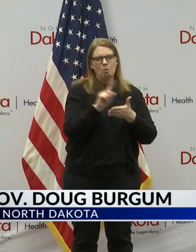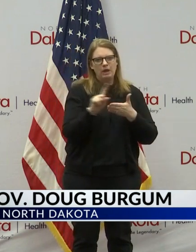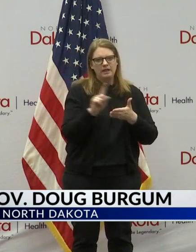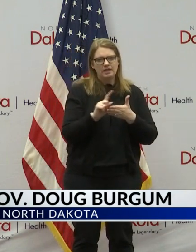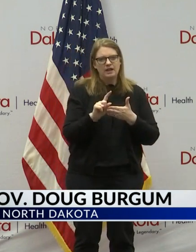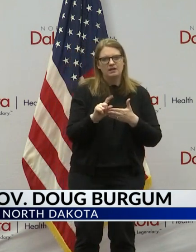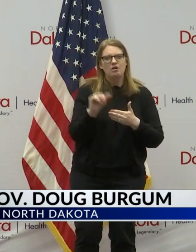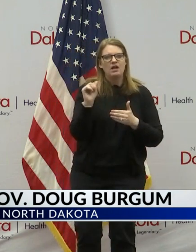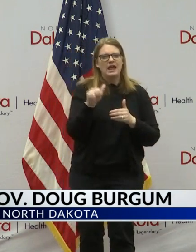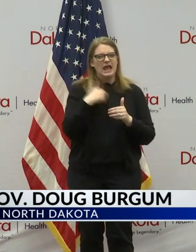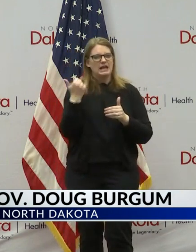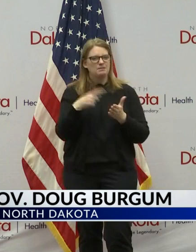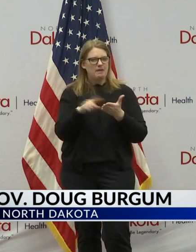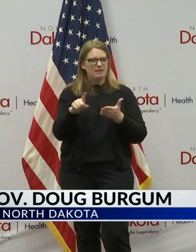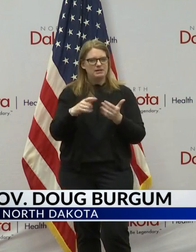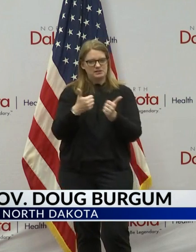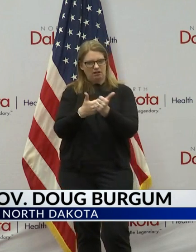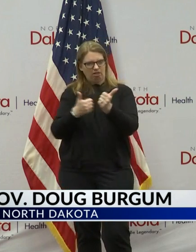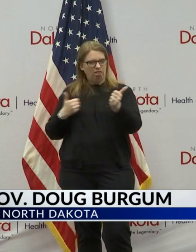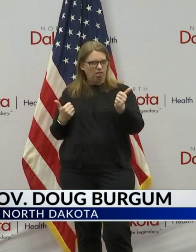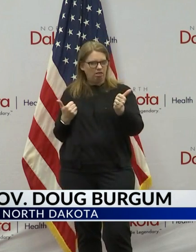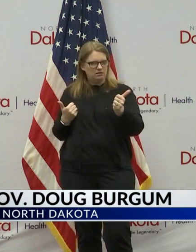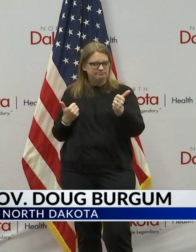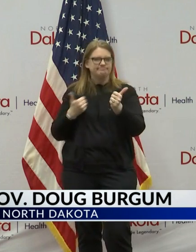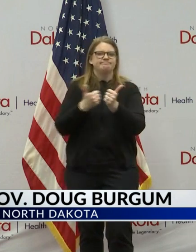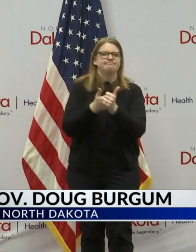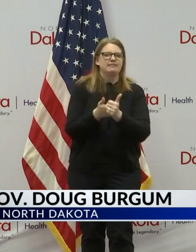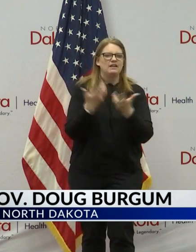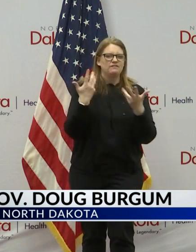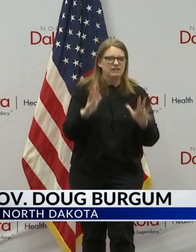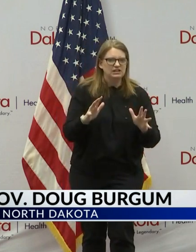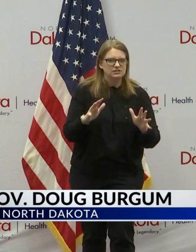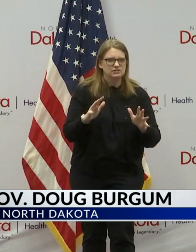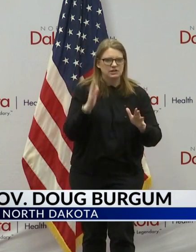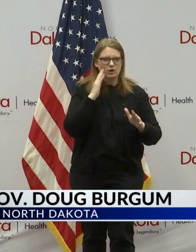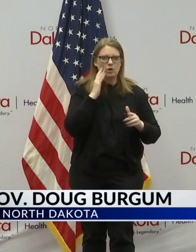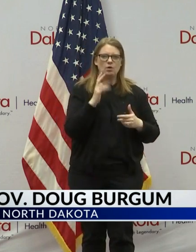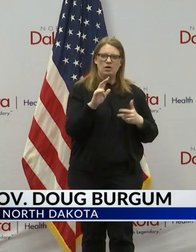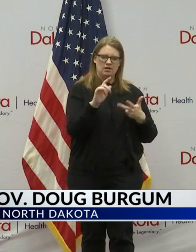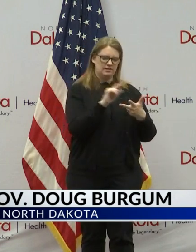INFRASTRUCTURE. THE FDUC PAYMENTS ARE BEING